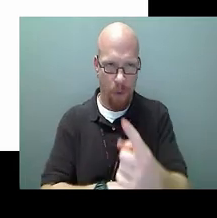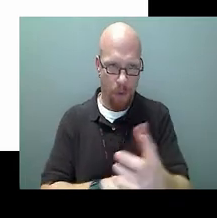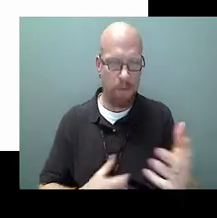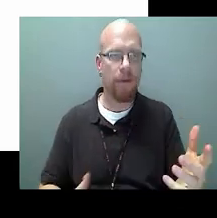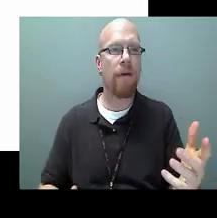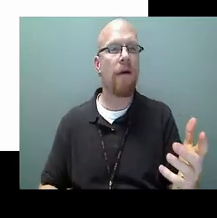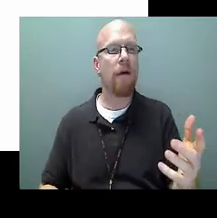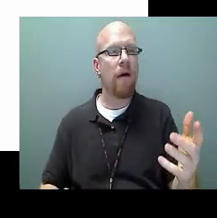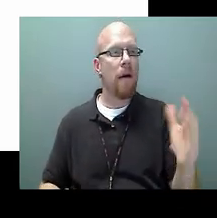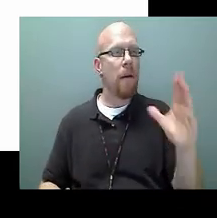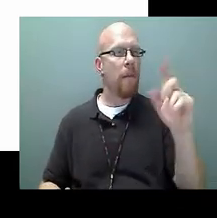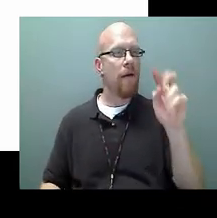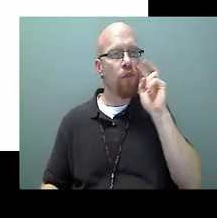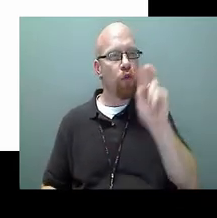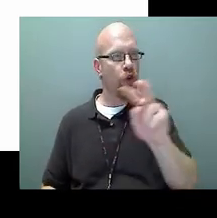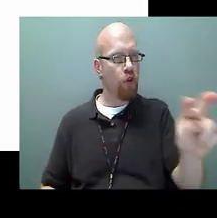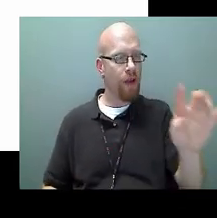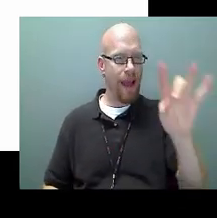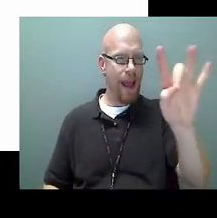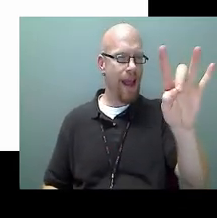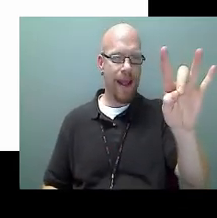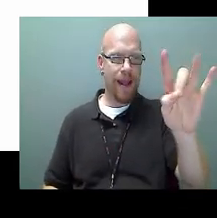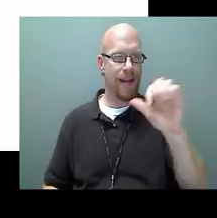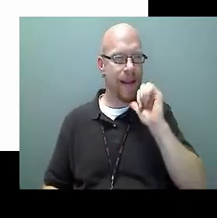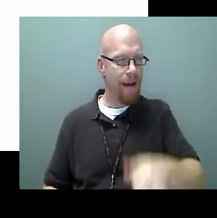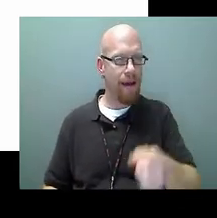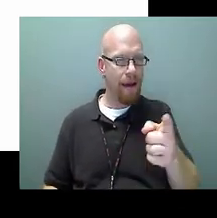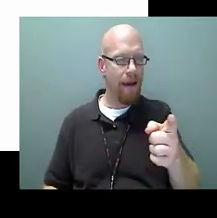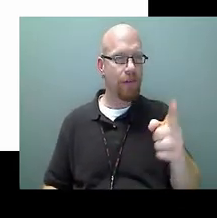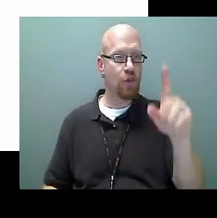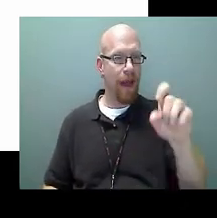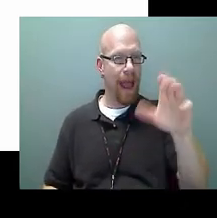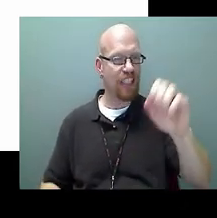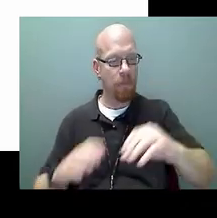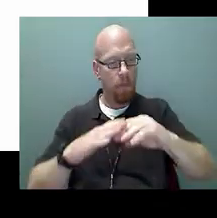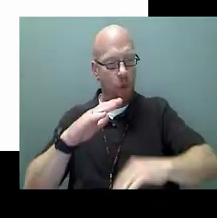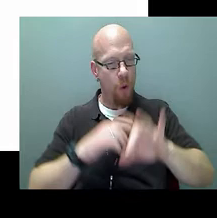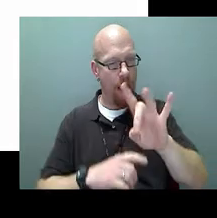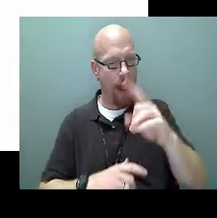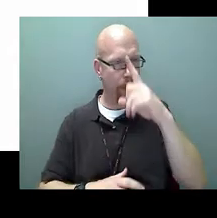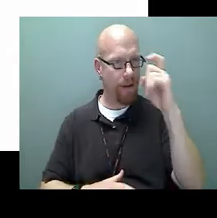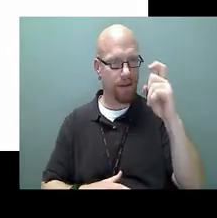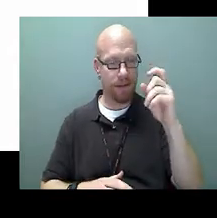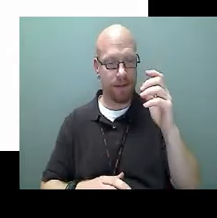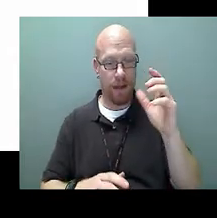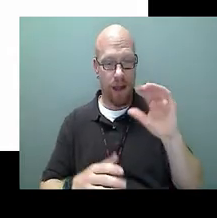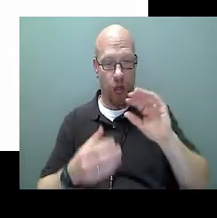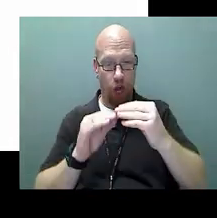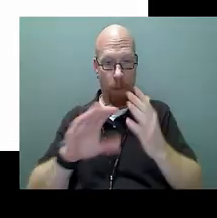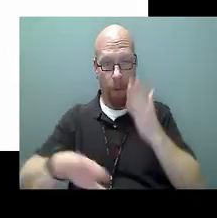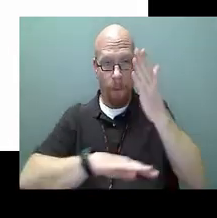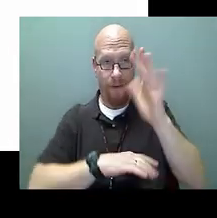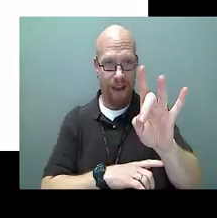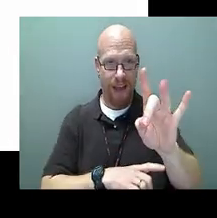but negative 8 does not divide 36 evenly, so we can't use 8.